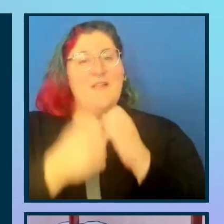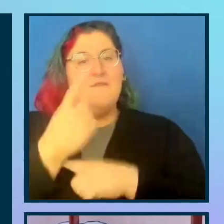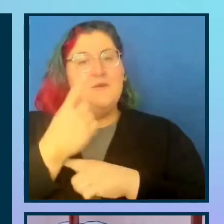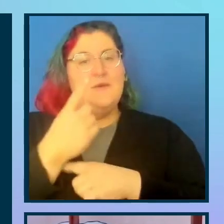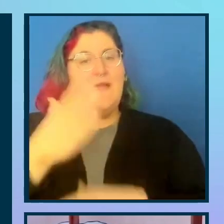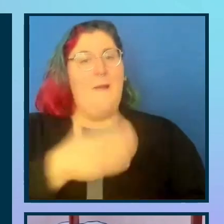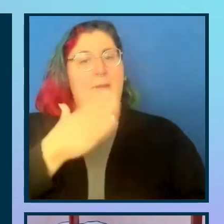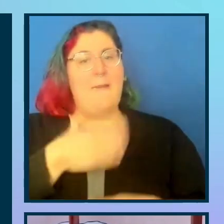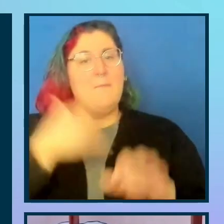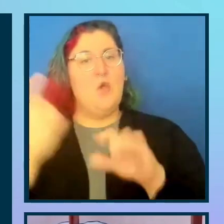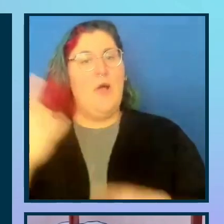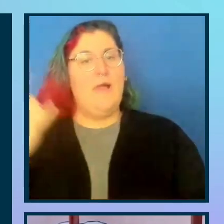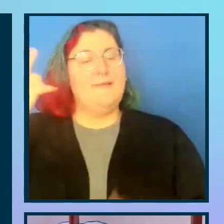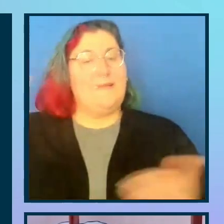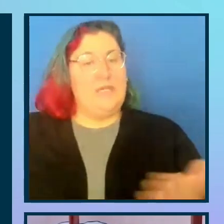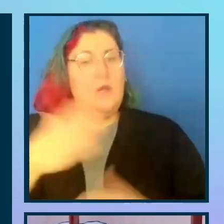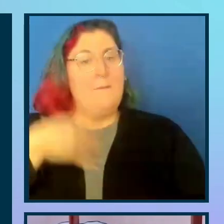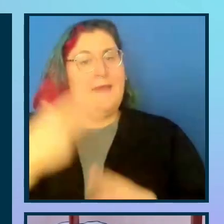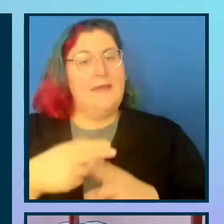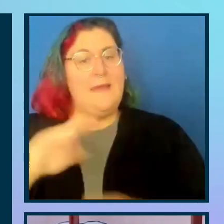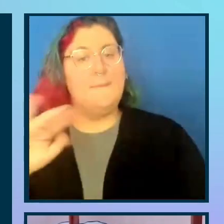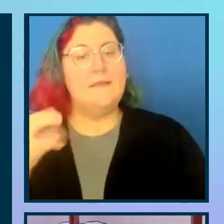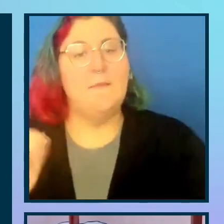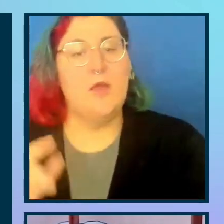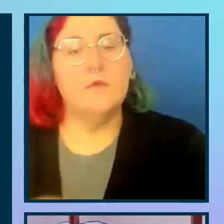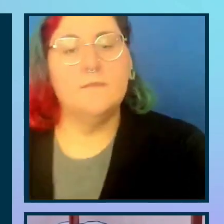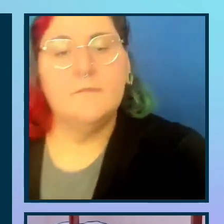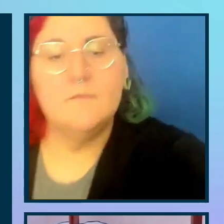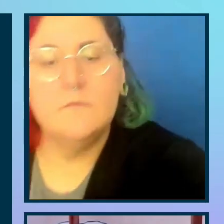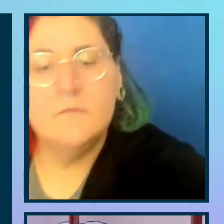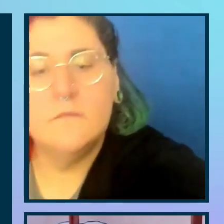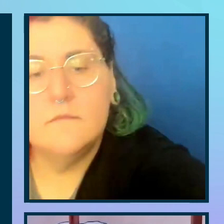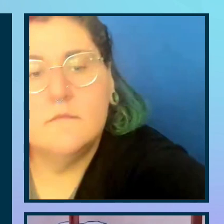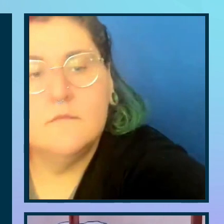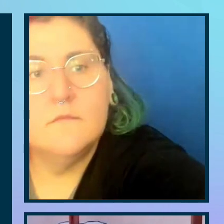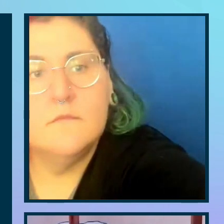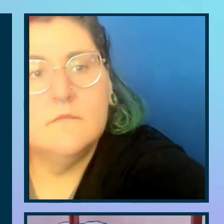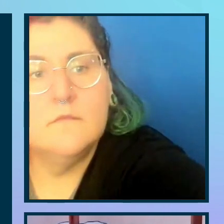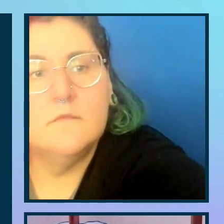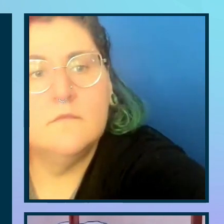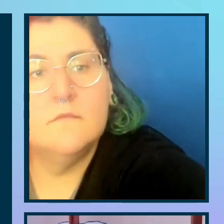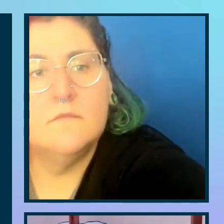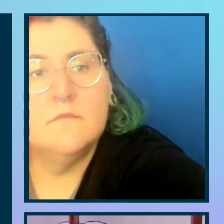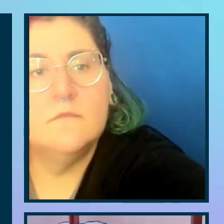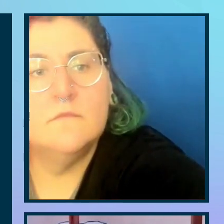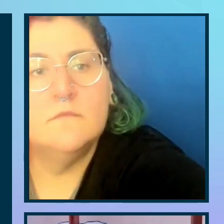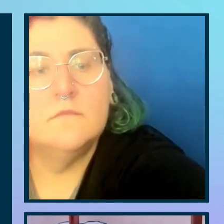I'm Michael Fairchild, and I'm really excited to introduce this topic to you, so let's dive in.